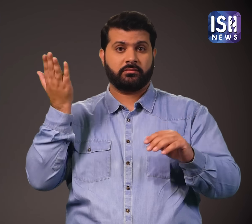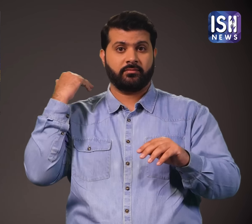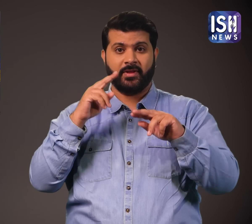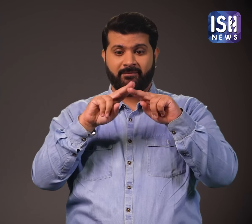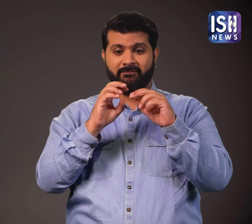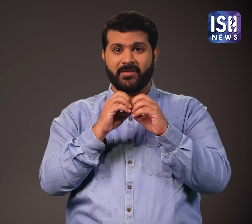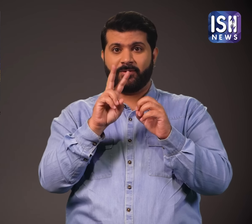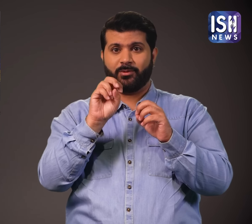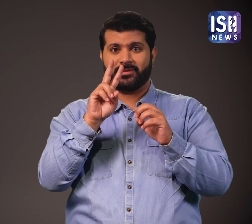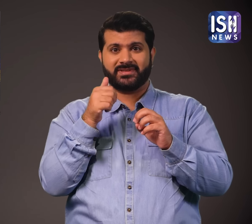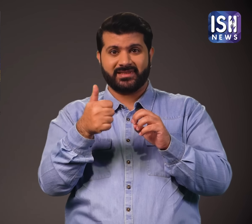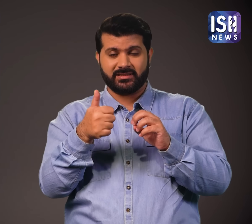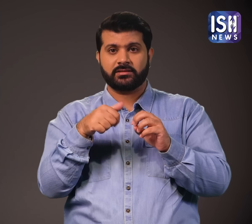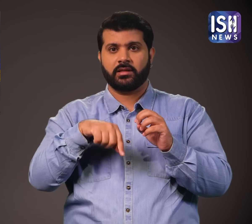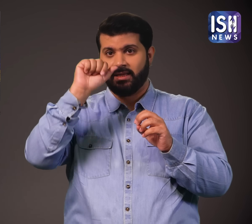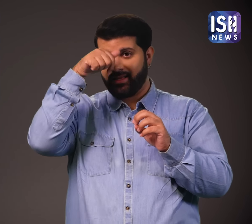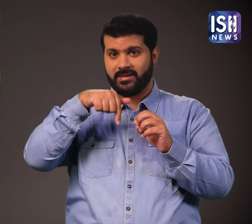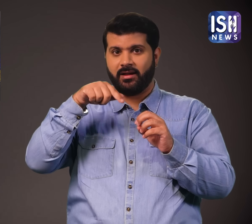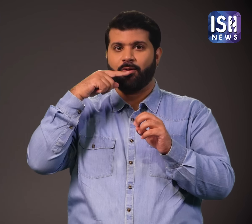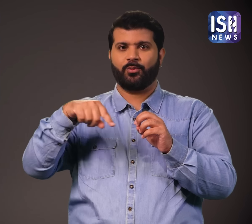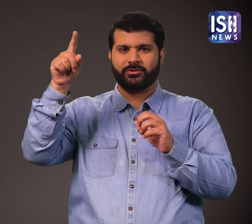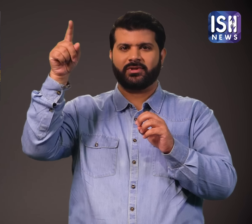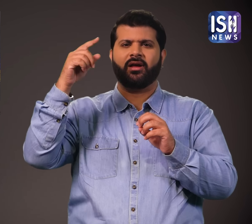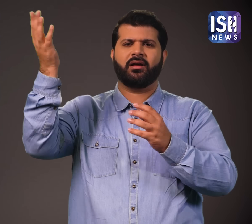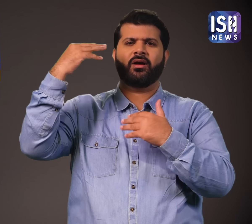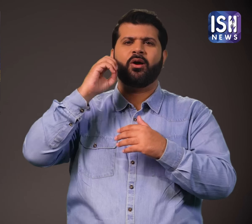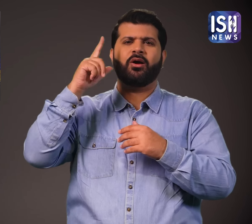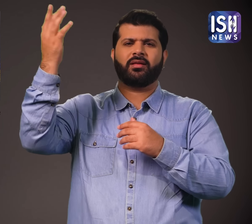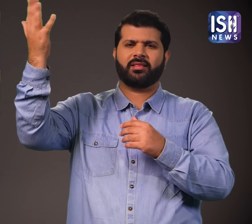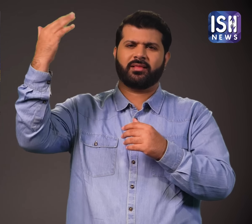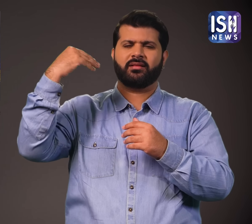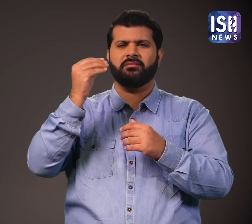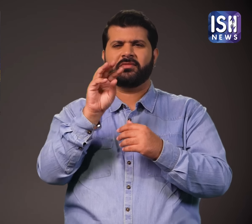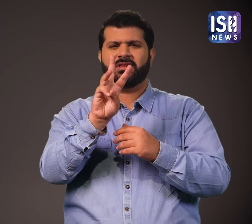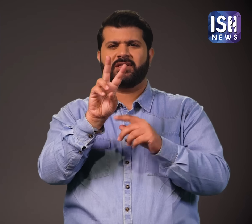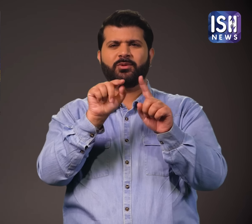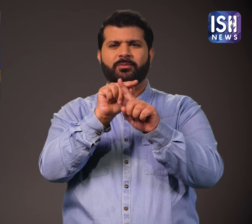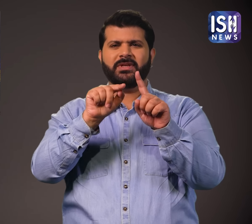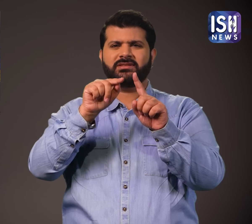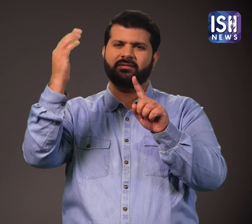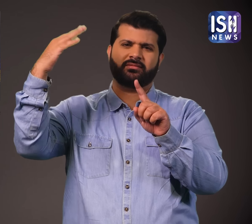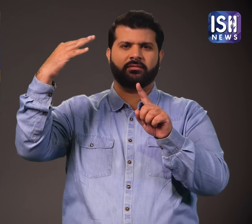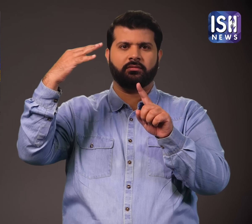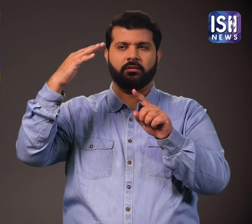In February 2026, India reduced its Russian oil imports by about 32%.